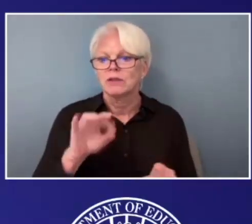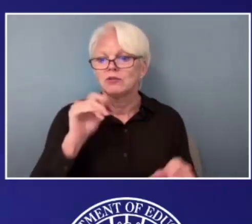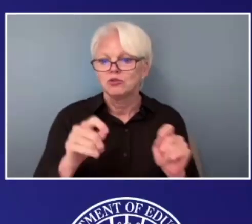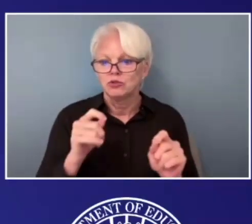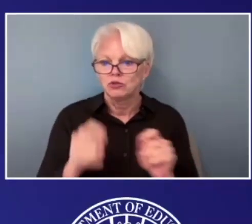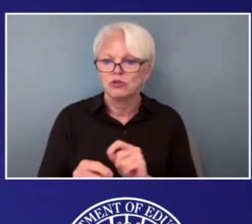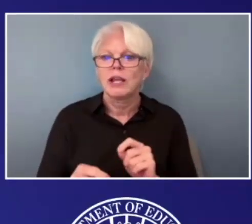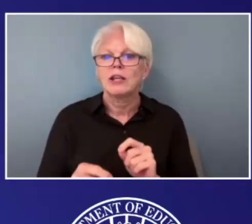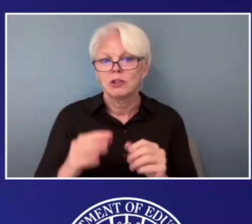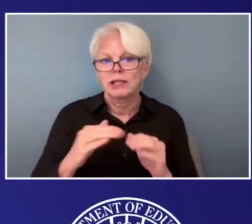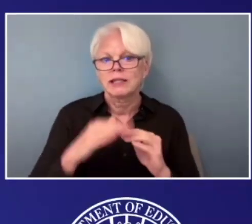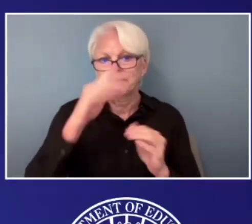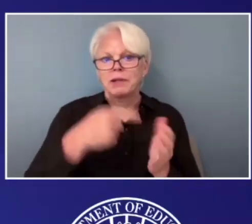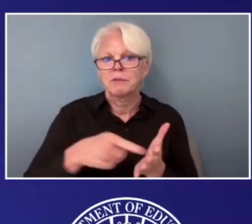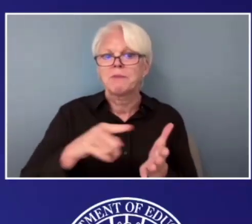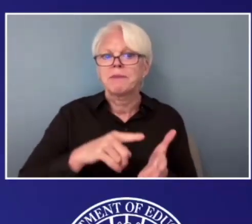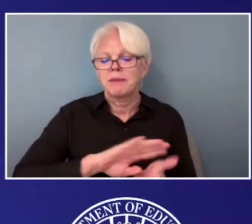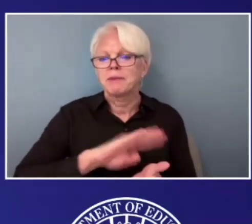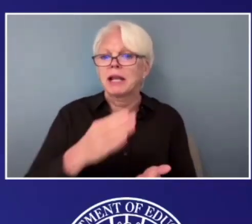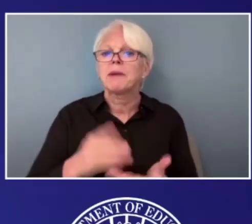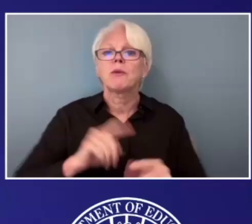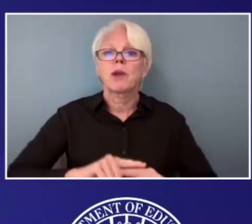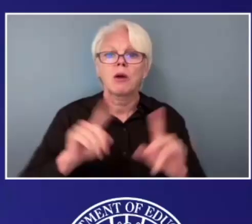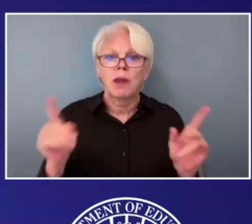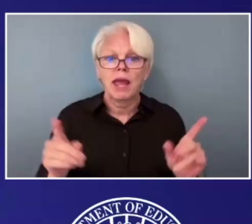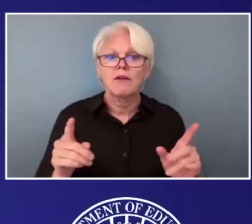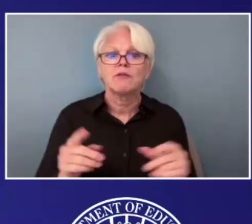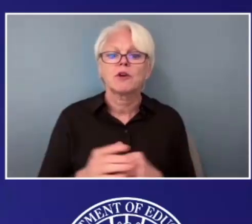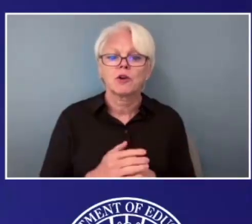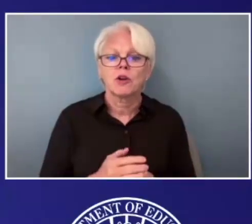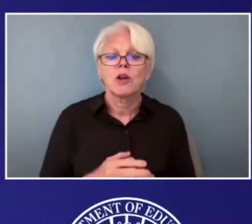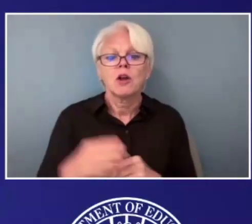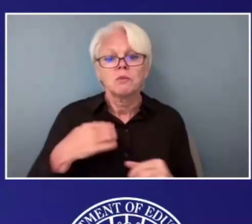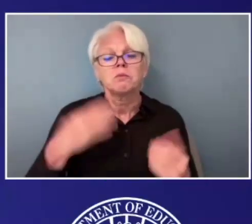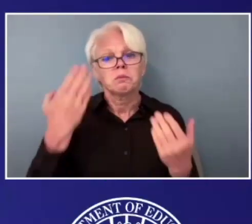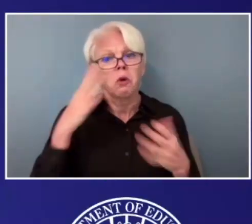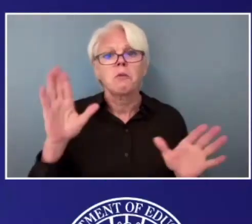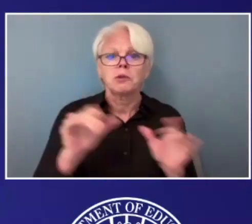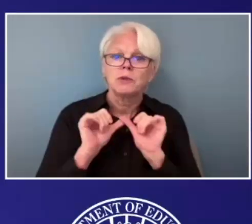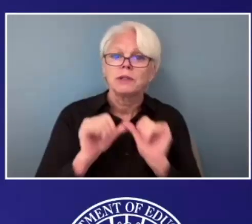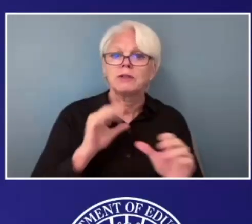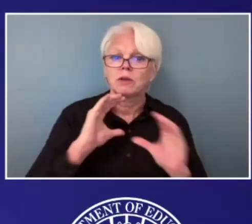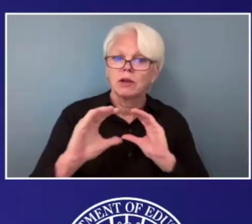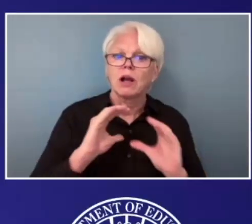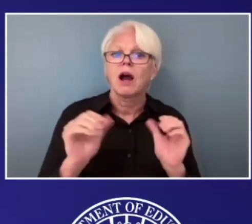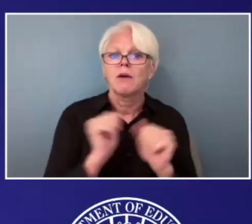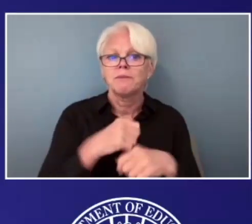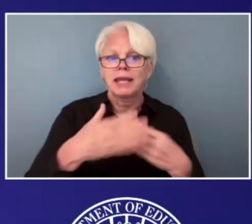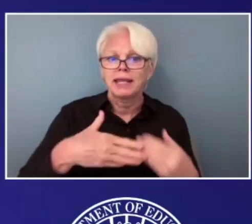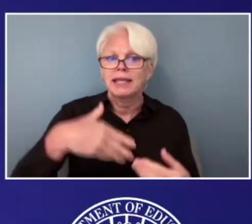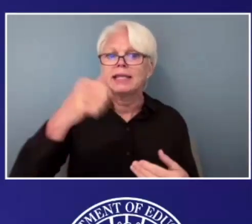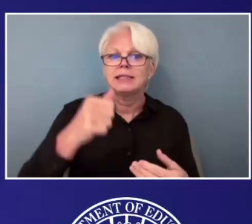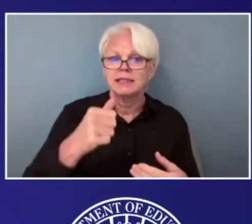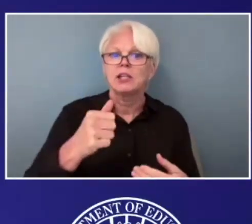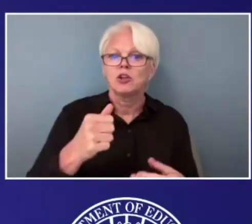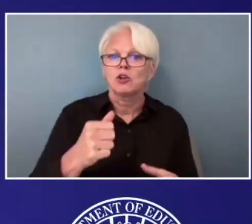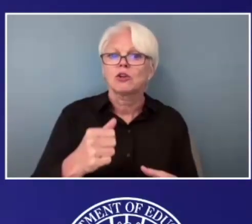amount. However, there is openness to continued conversation about making it easier to make rehabilitation payments and